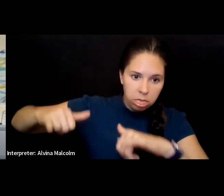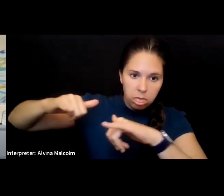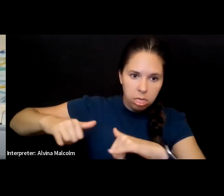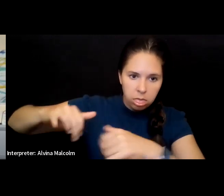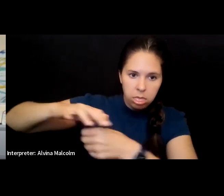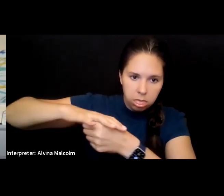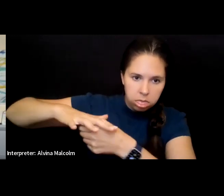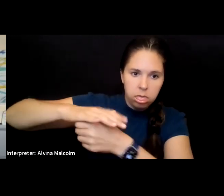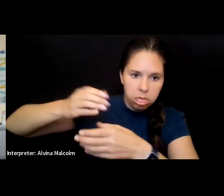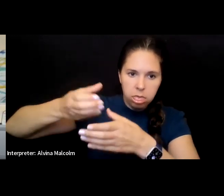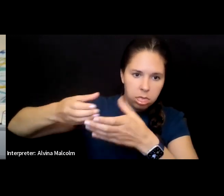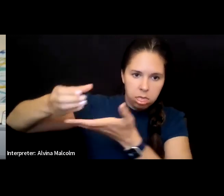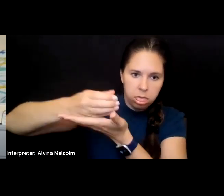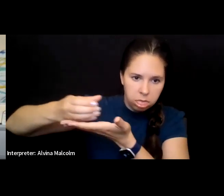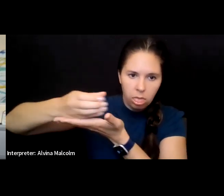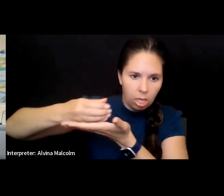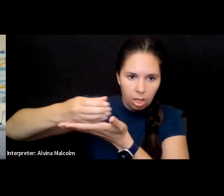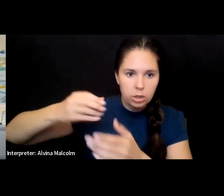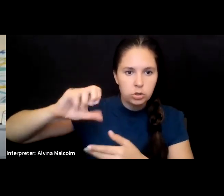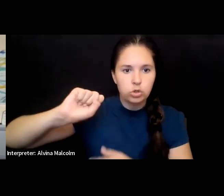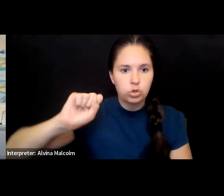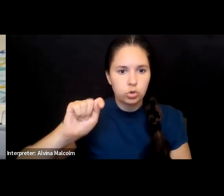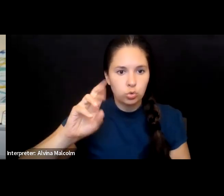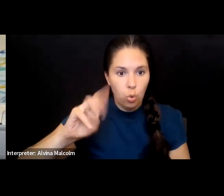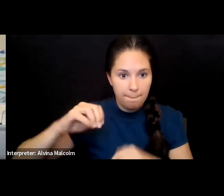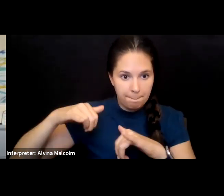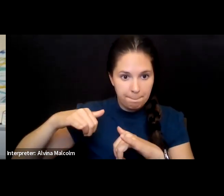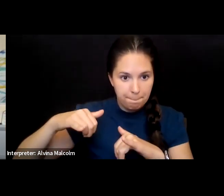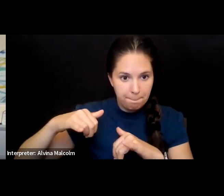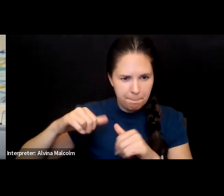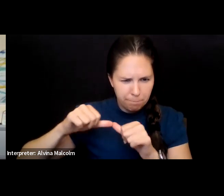opportunity in our mind for a stalled storm, and that's how -- that's what